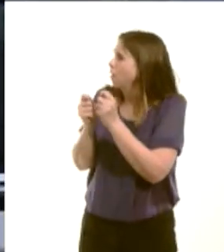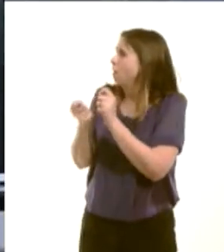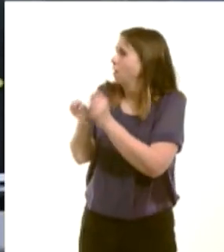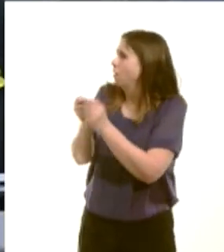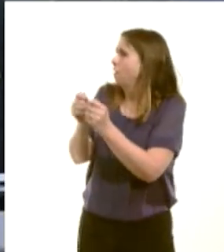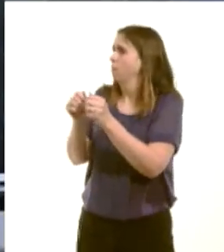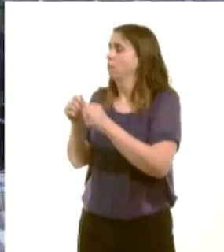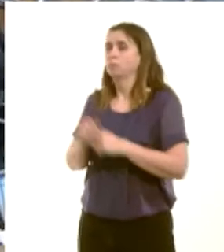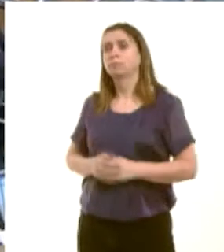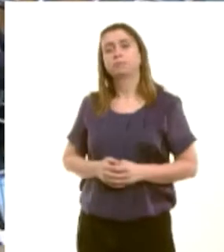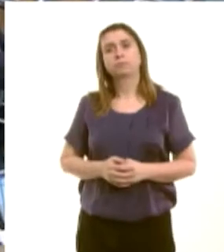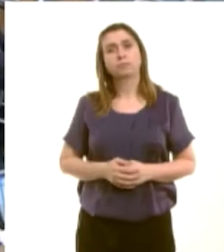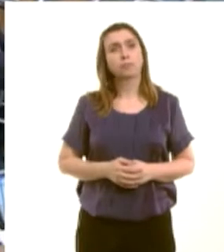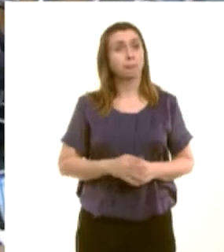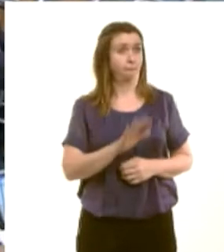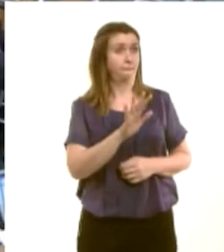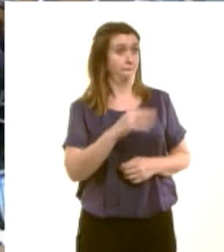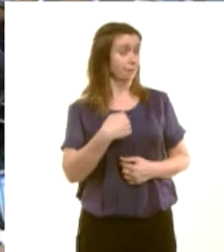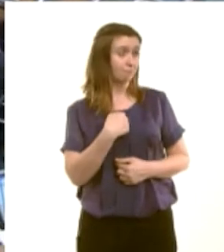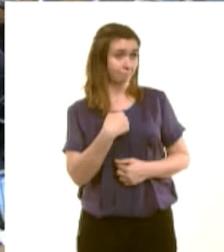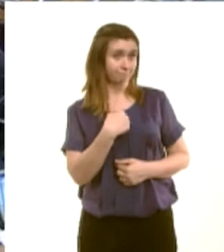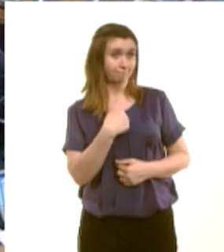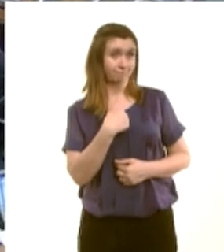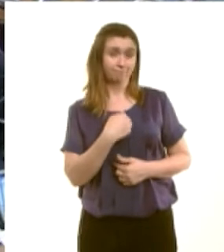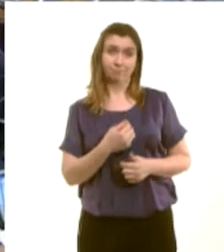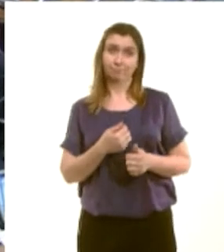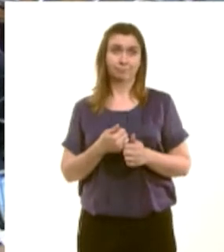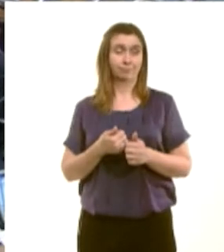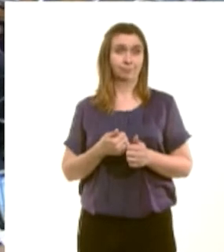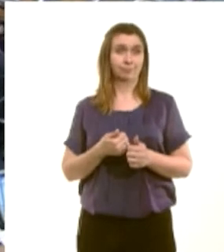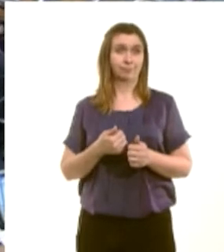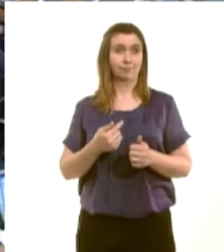Janet Finch-Saunders: Iíd actually like to endorse a clear and concise protocol coming